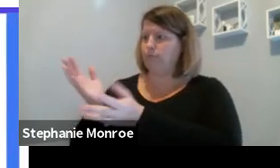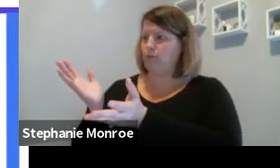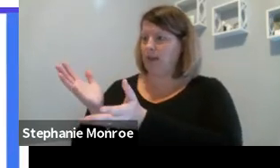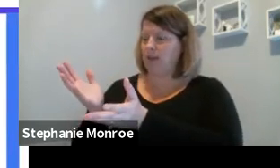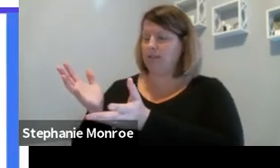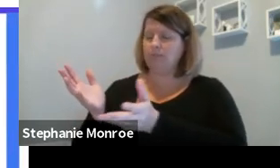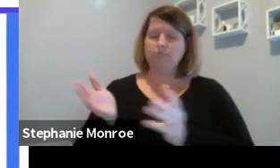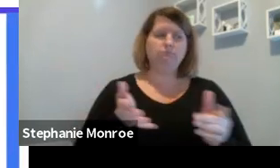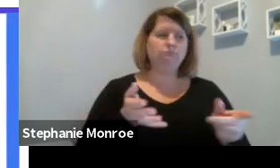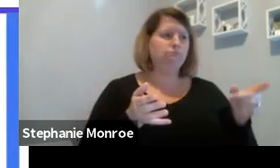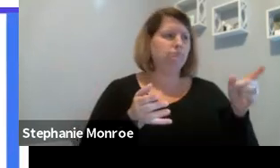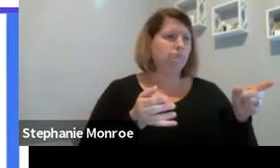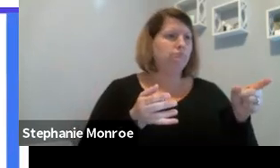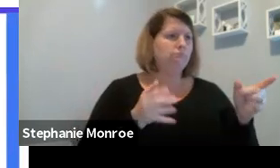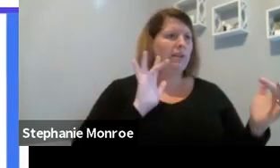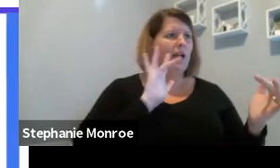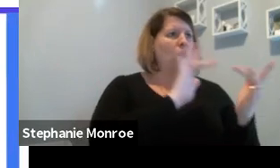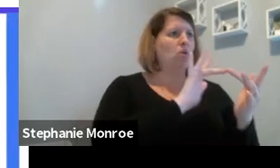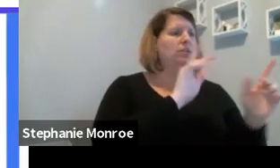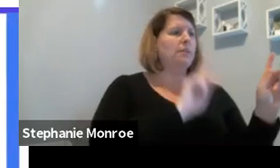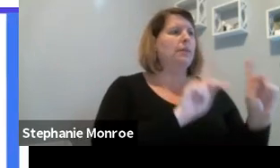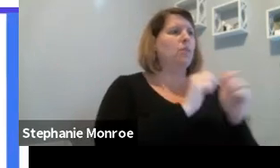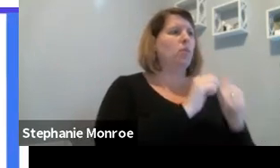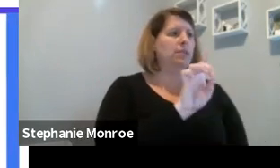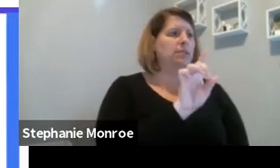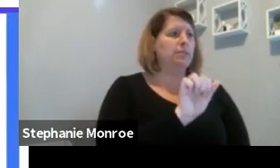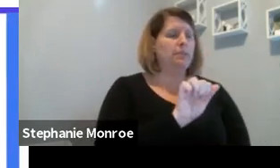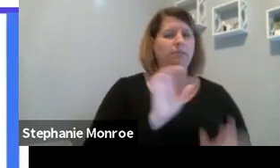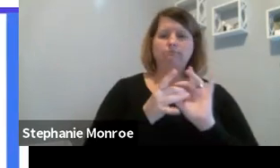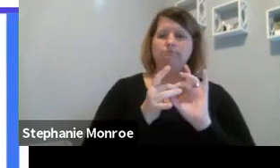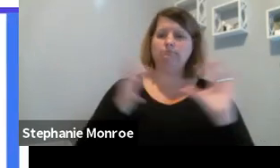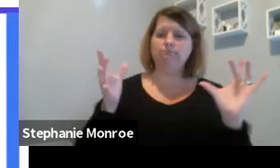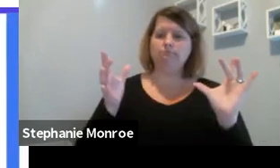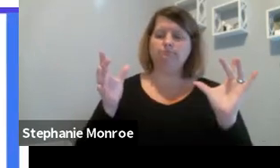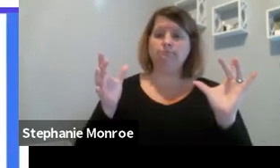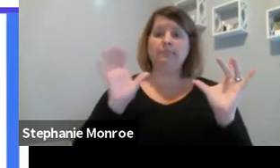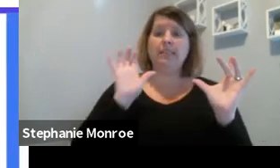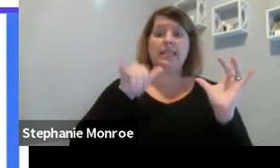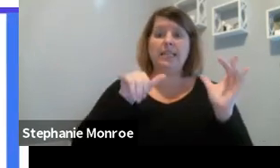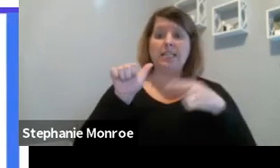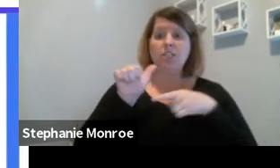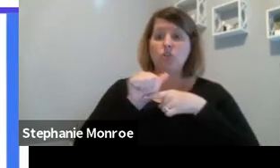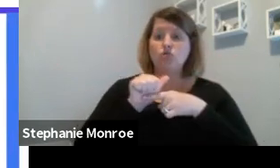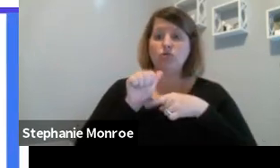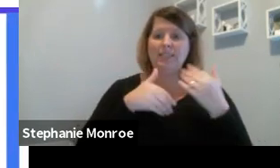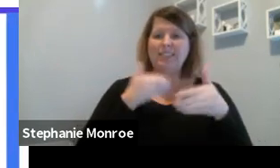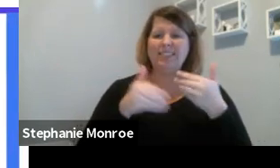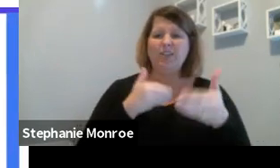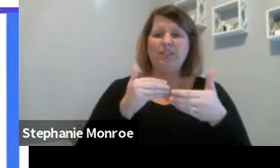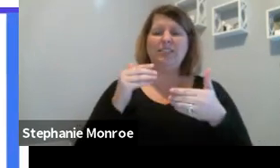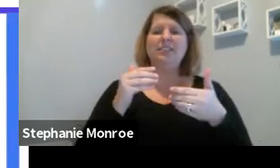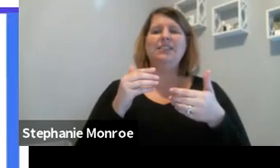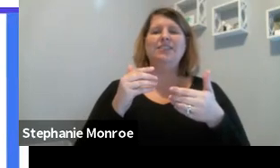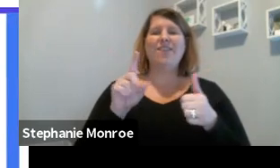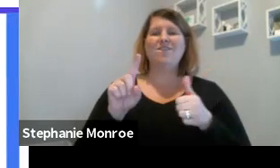and the outreach to persons with disabilities. This training series is the first step